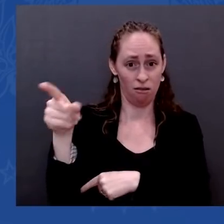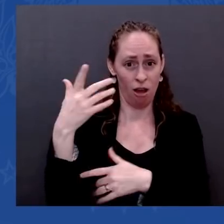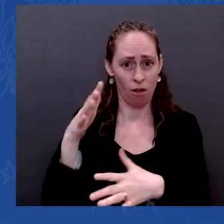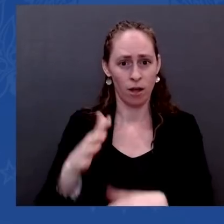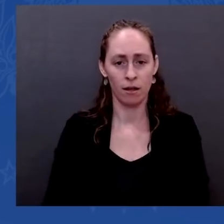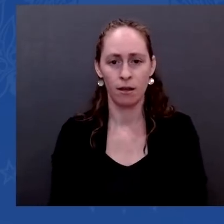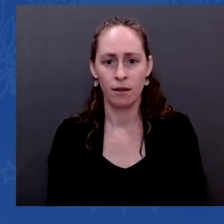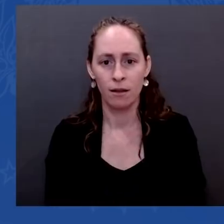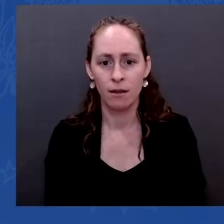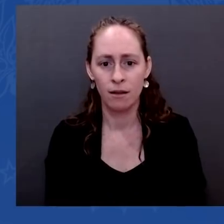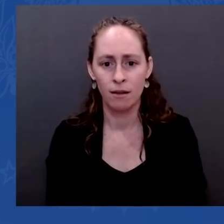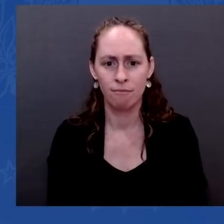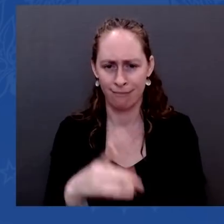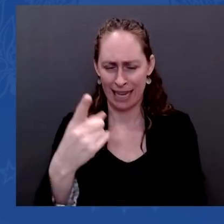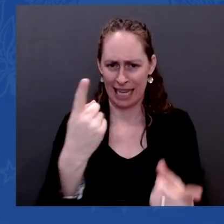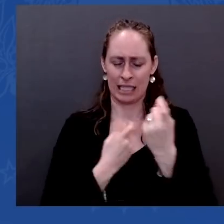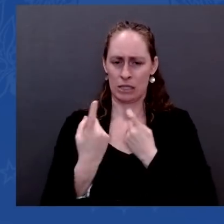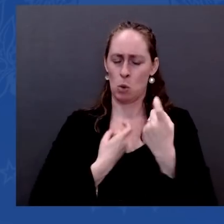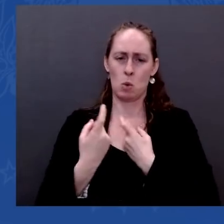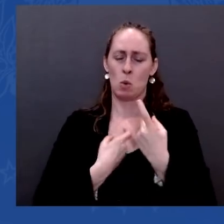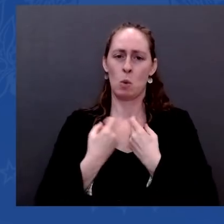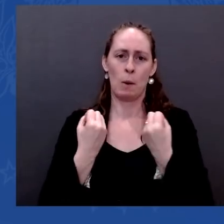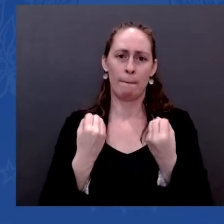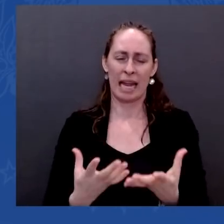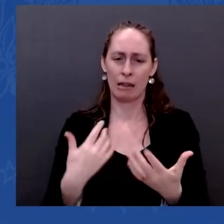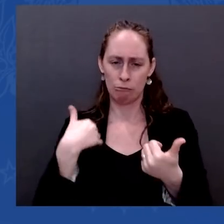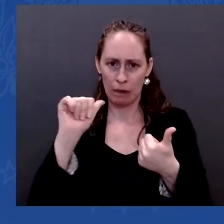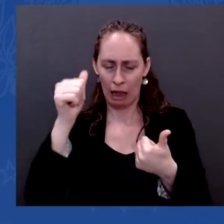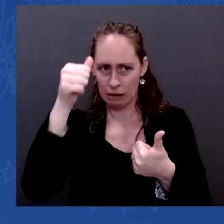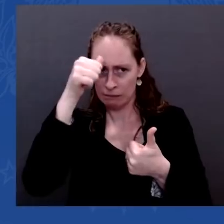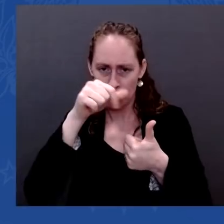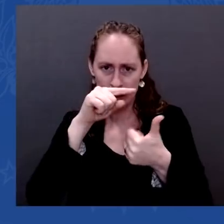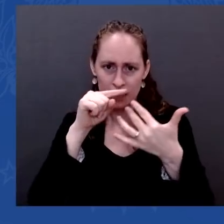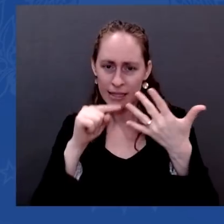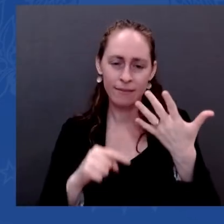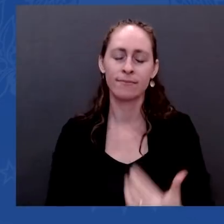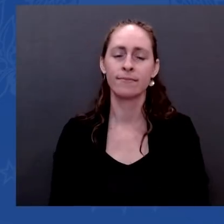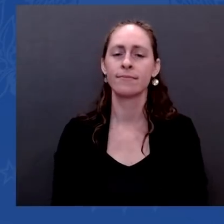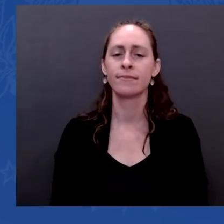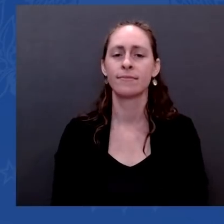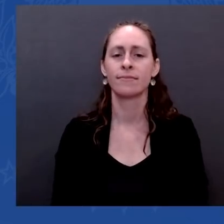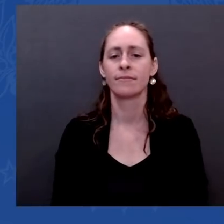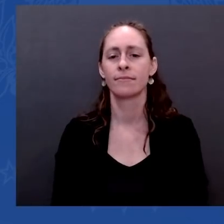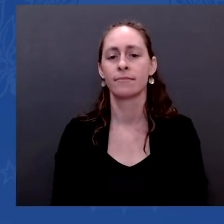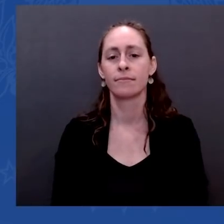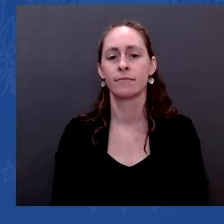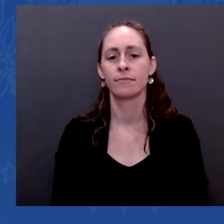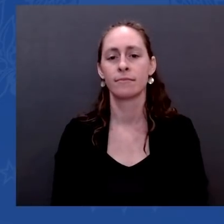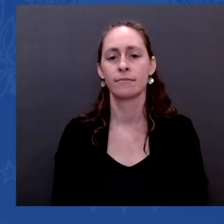But in terms of the U.S. media saying Germany is not reliable,